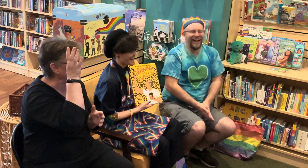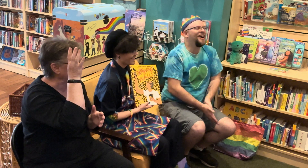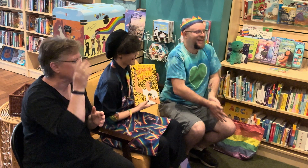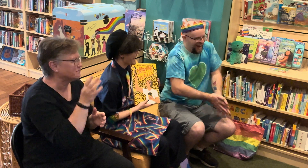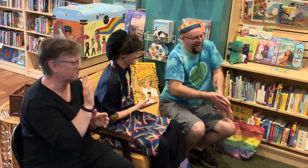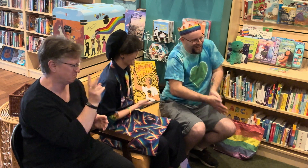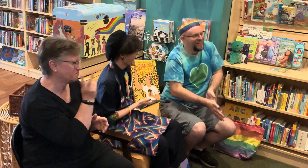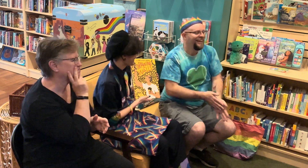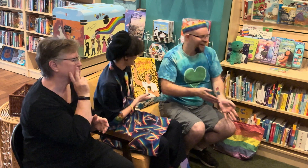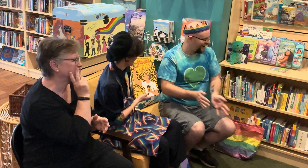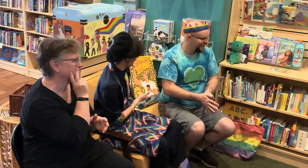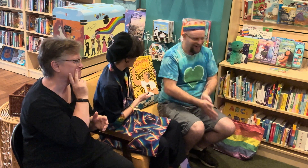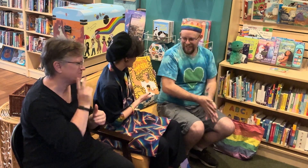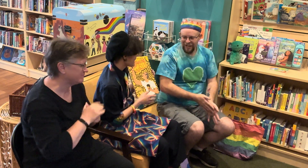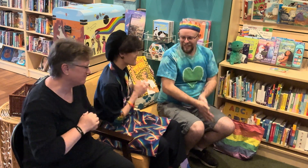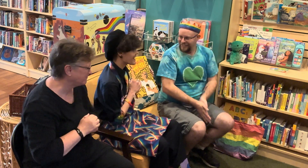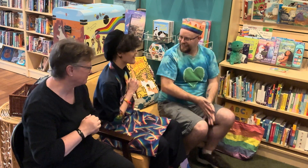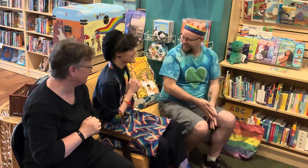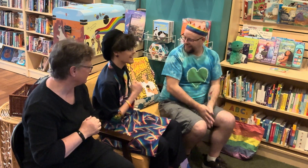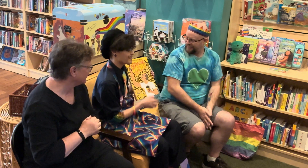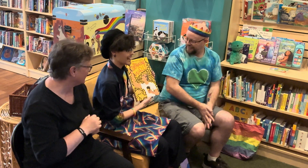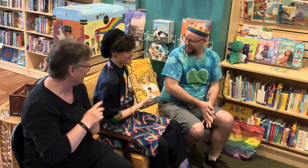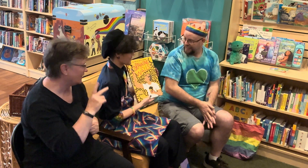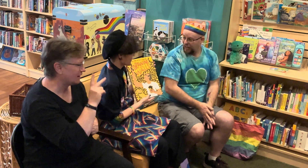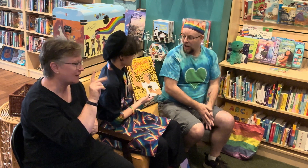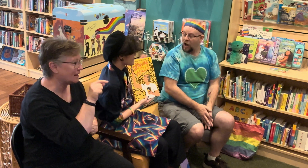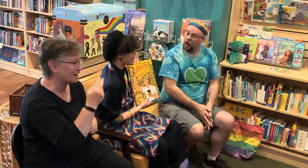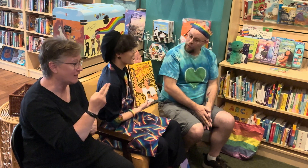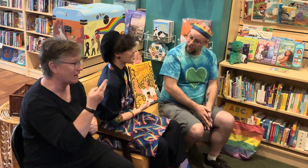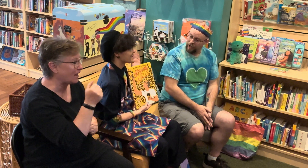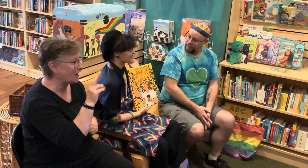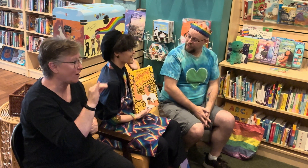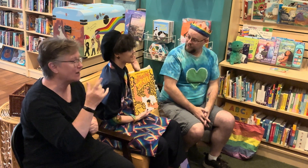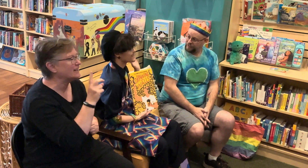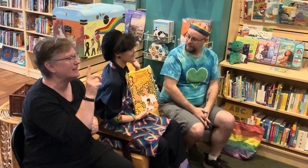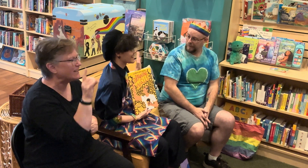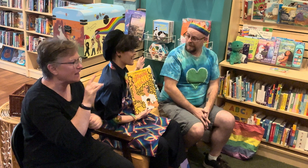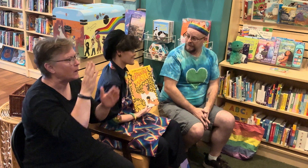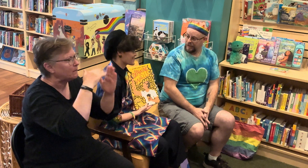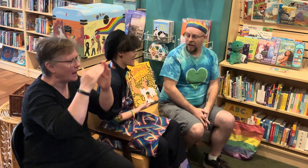out. AARON: Okay, okay. All right. KAI: Keith Haring did paint on walls, but that was because he was allowed to,